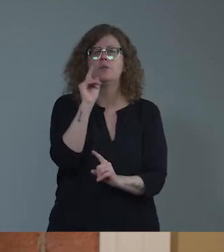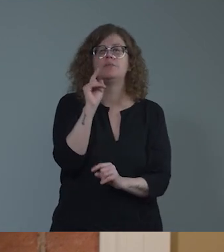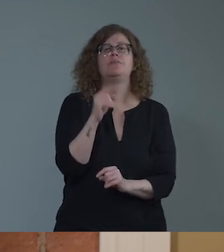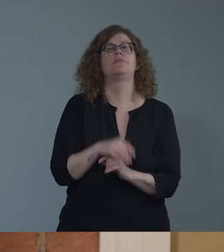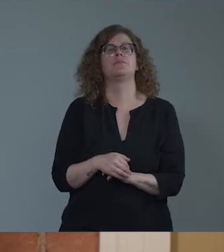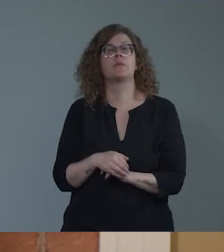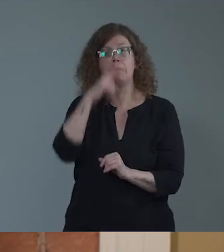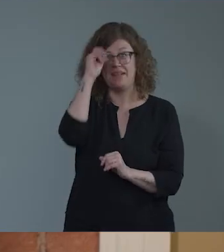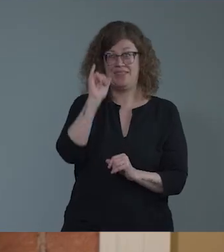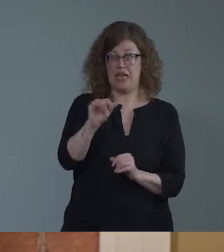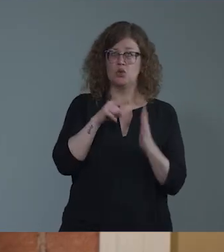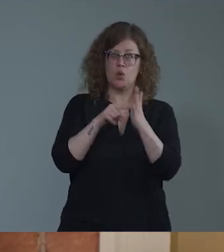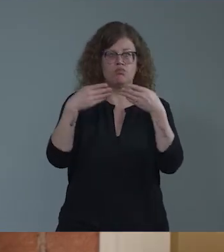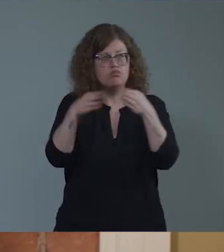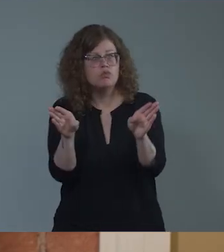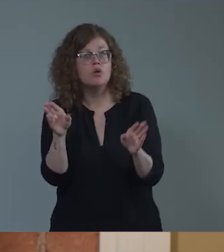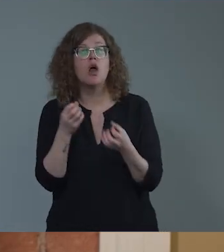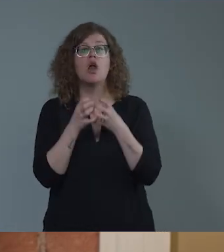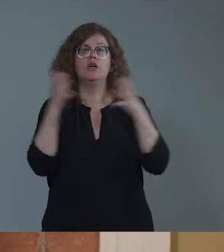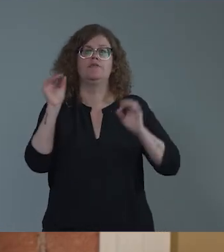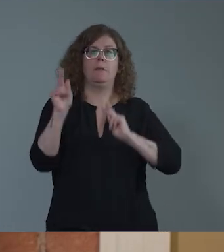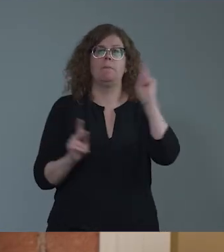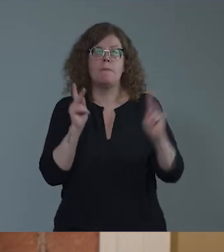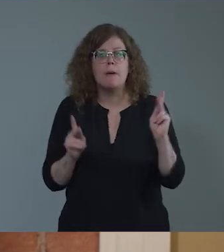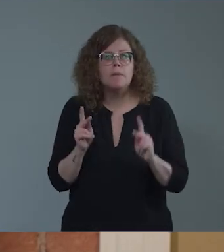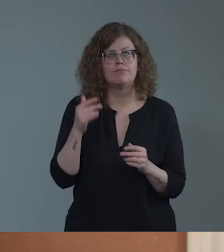Okay. An idea, an artist's idea is their proprietary work.